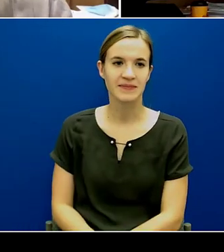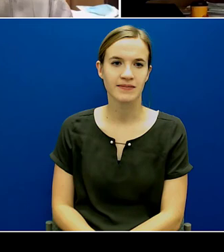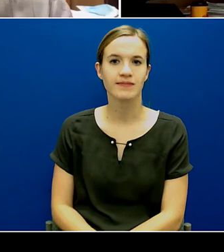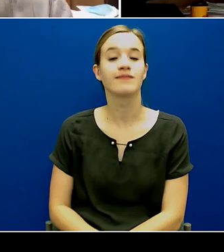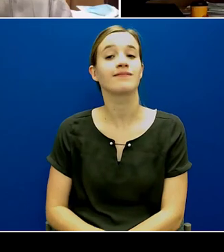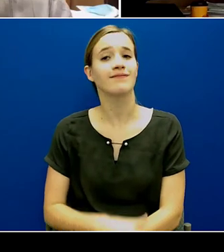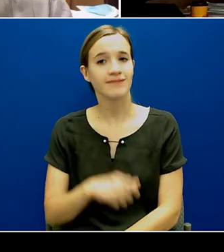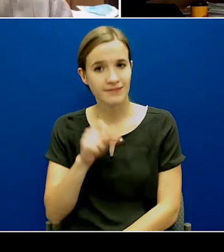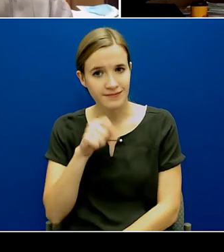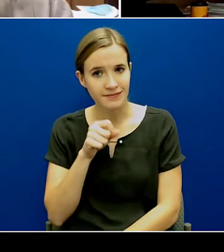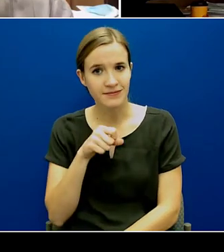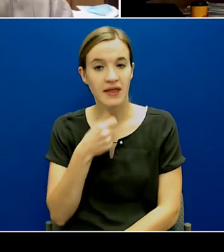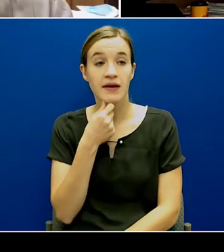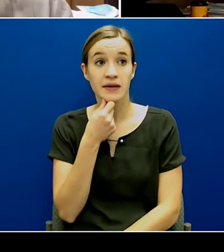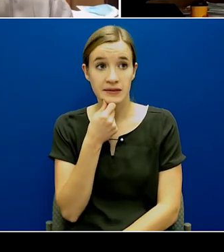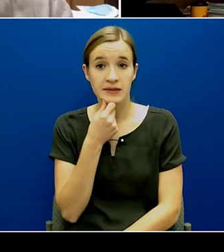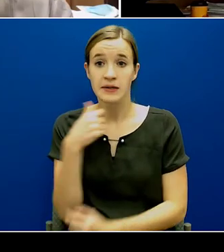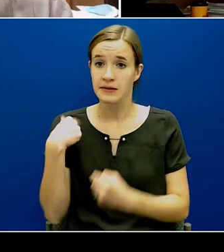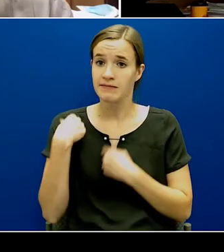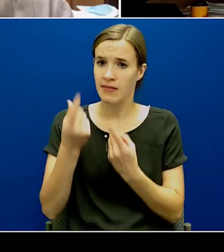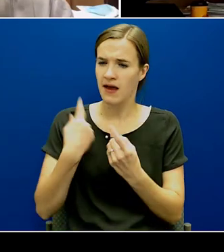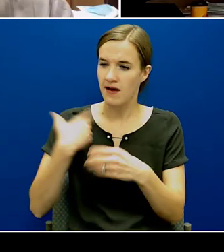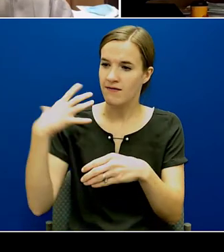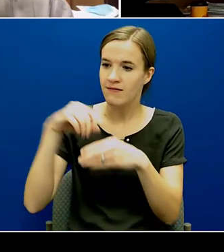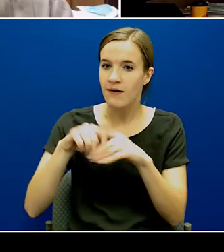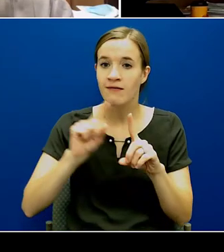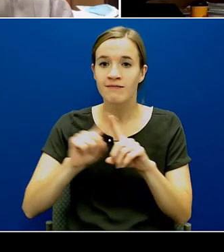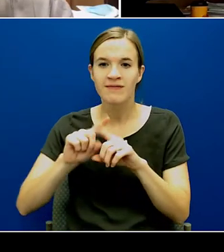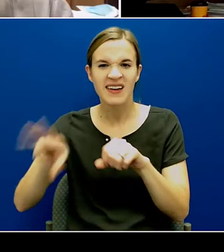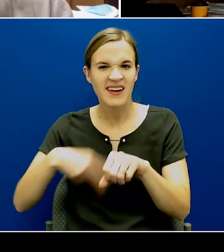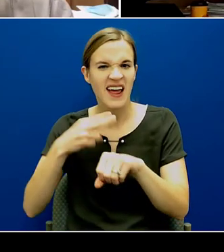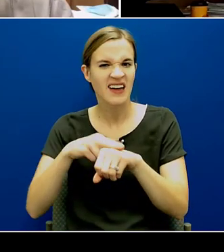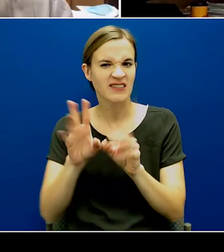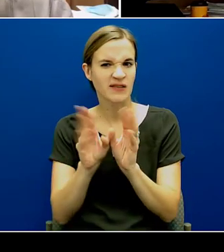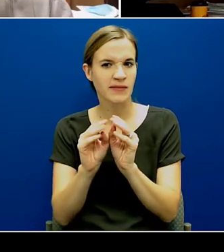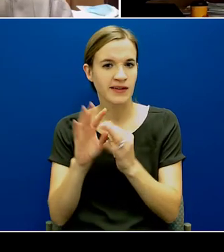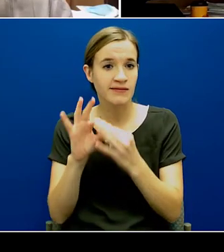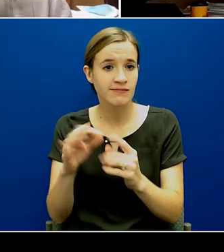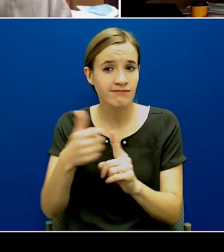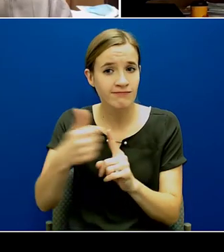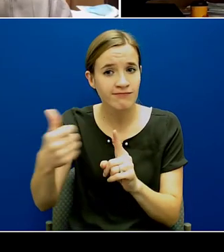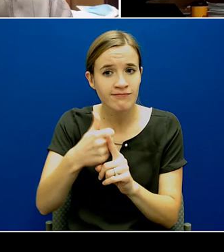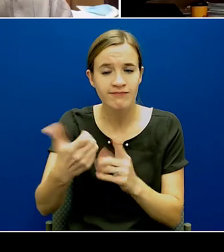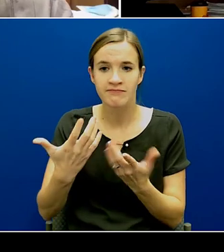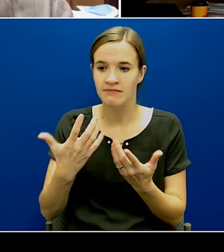obviously, and transportation, and particularly in rural areas because so much